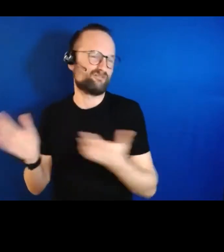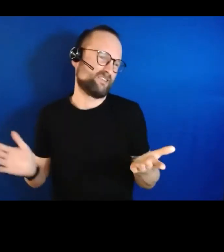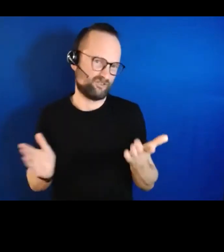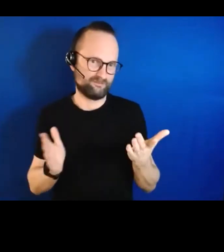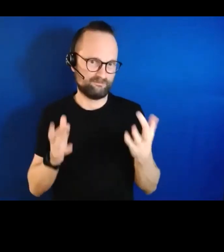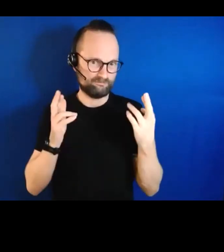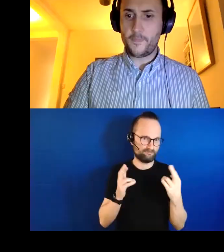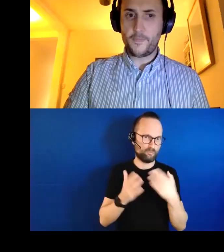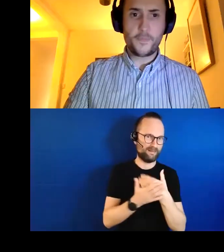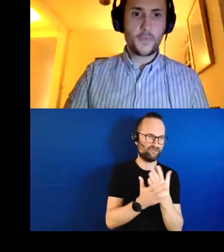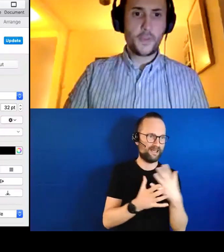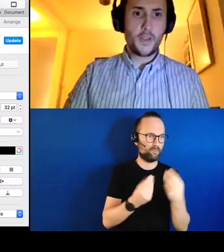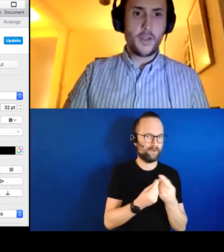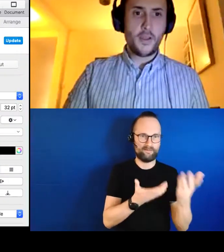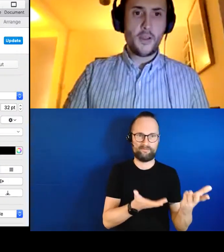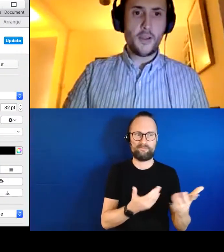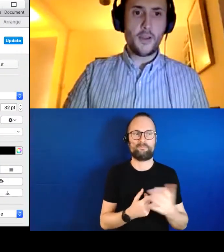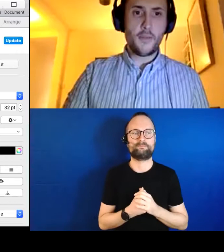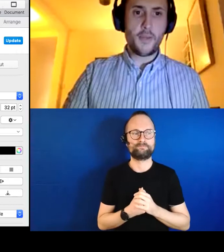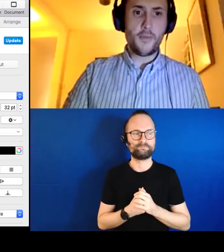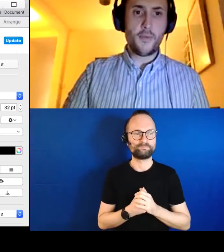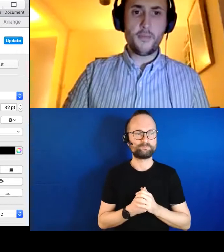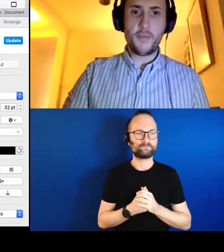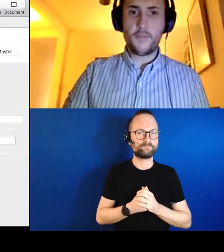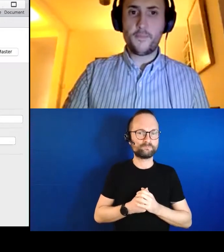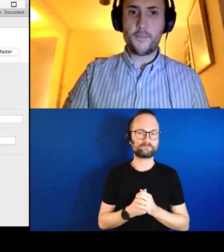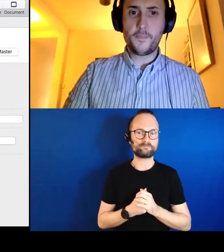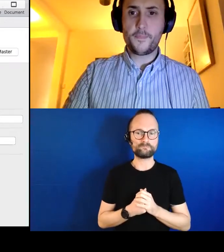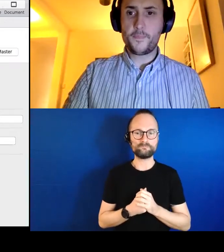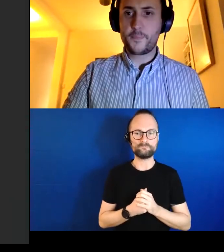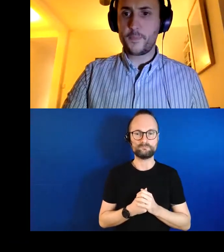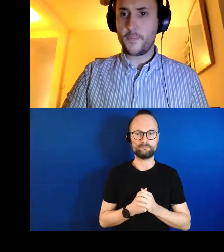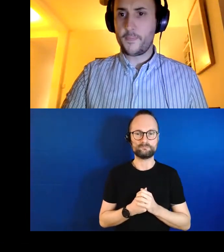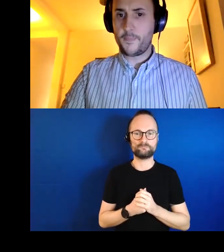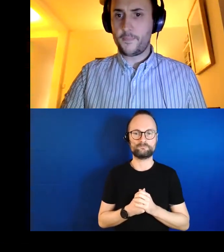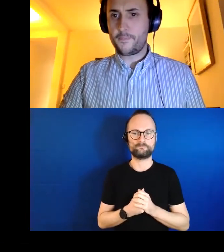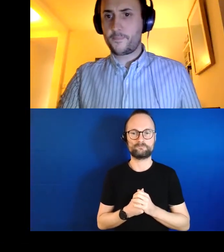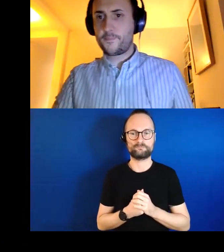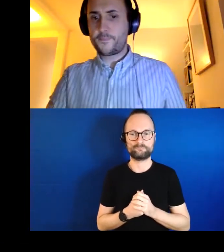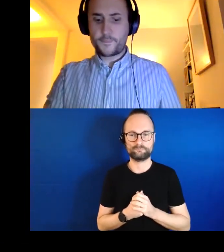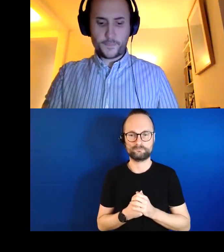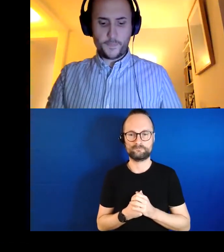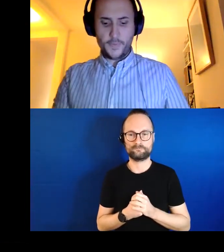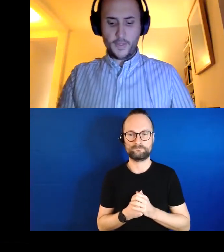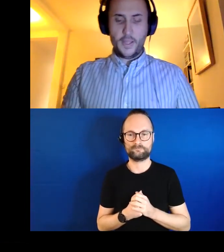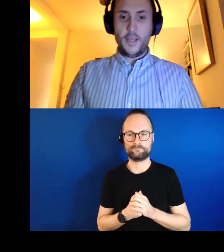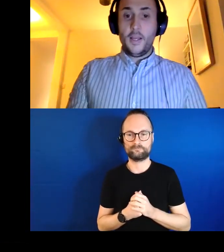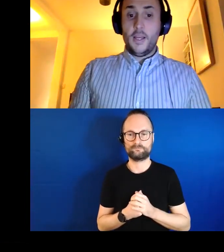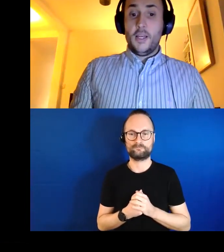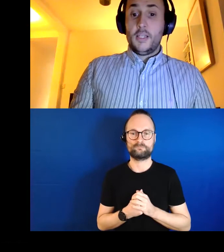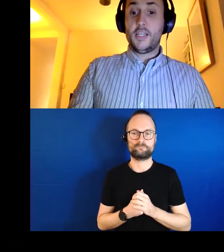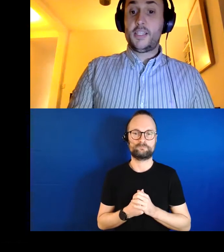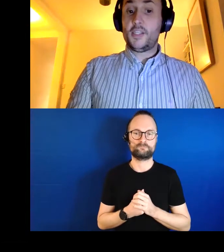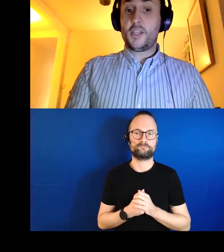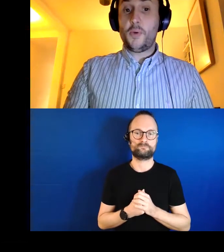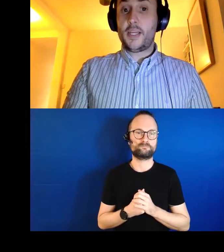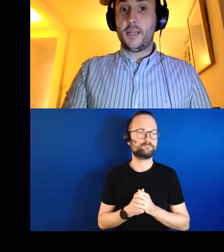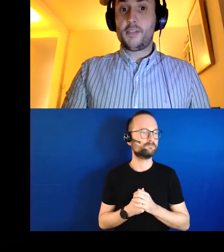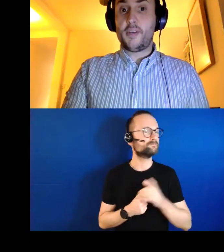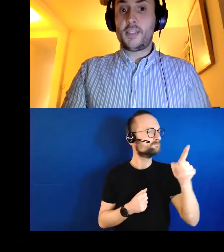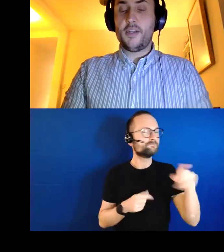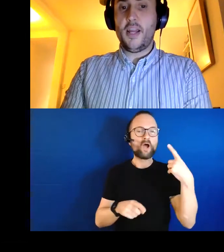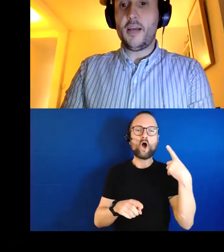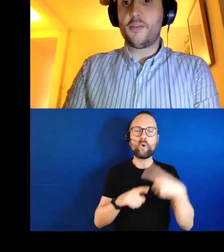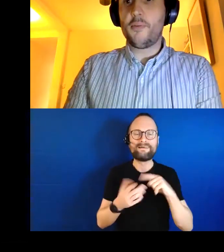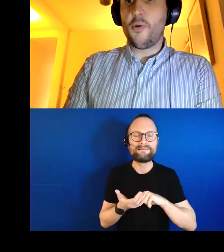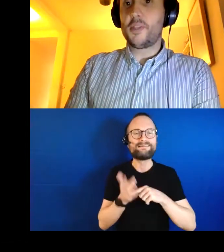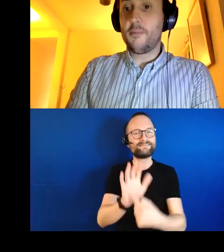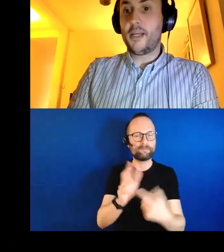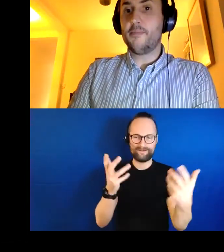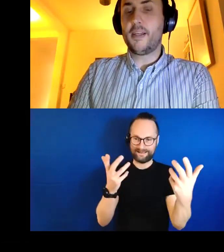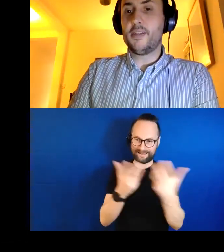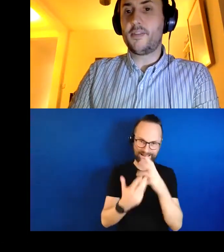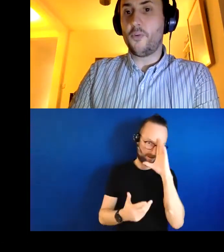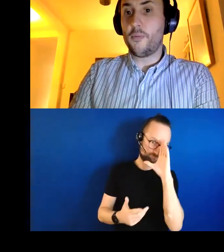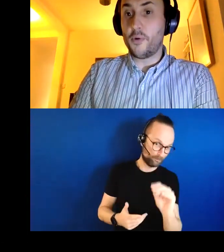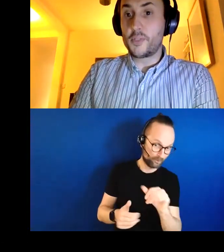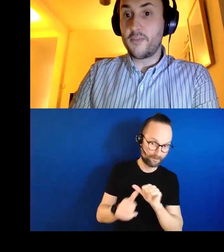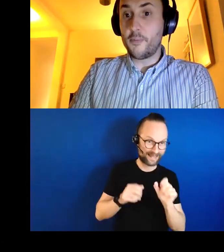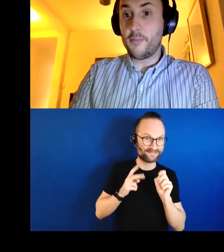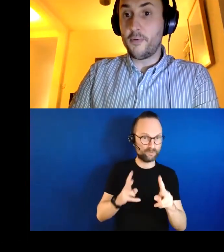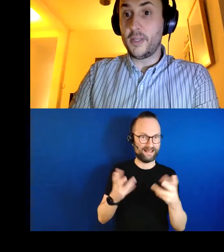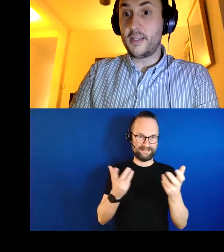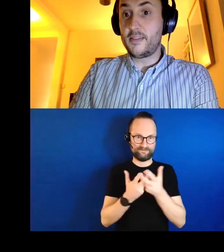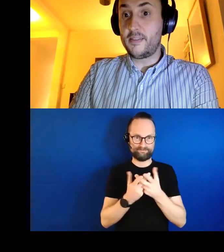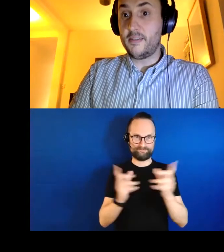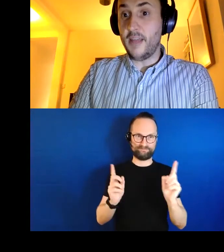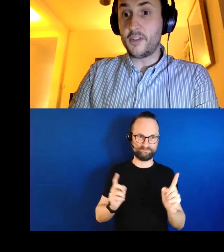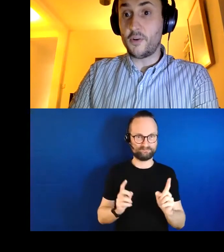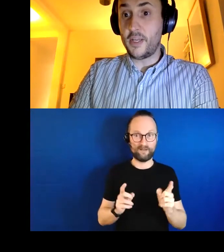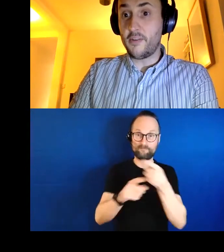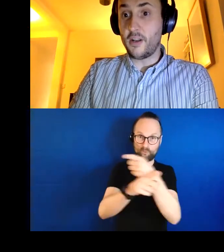going to share that with you now.